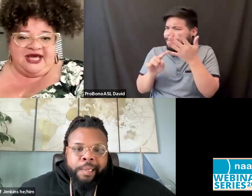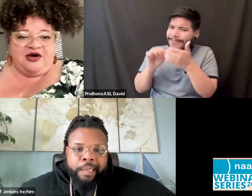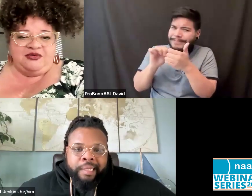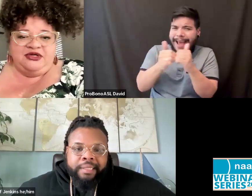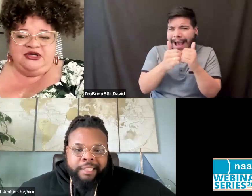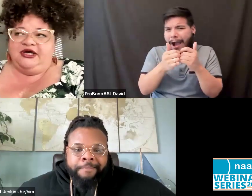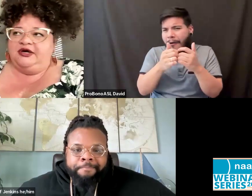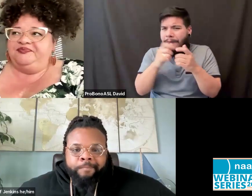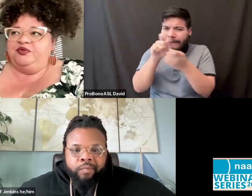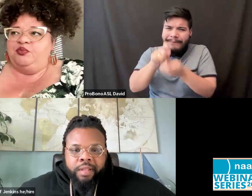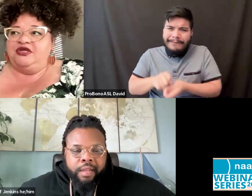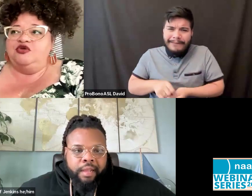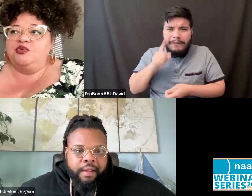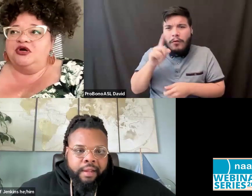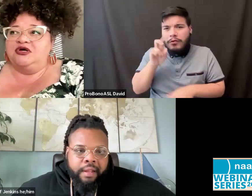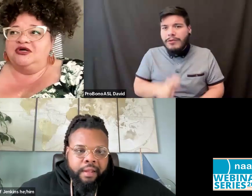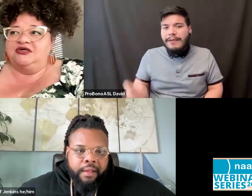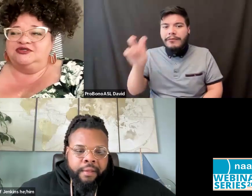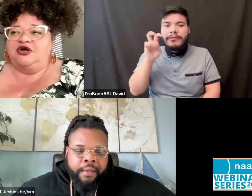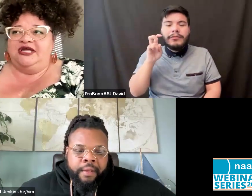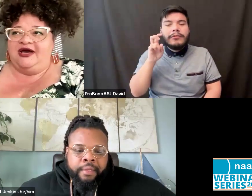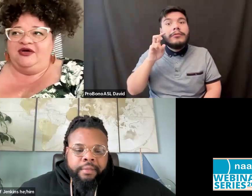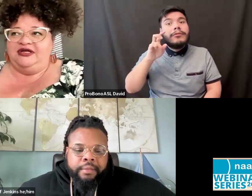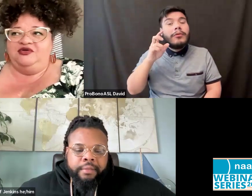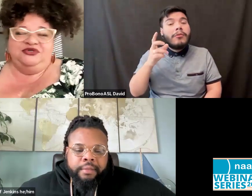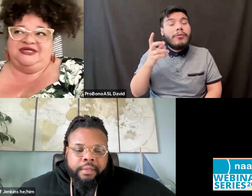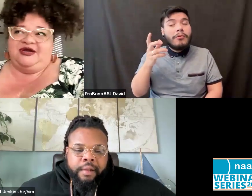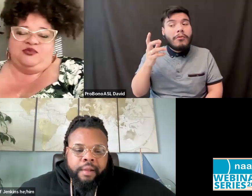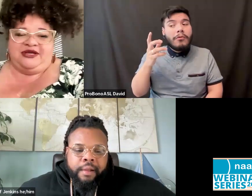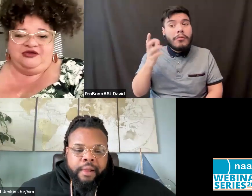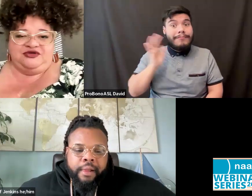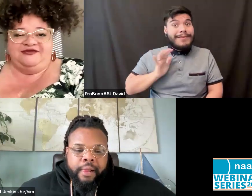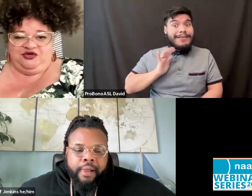Now, when you were starting out and you were just like a regular travel,